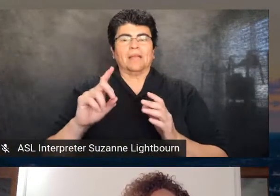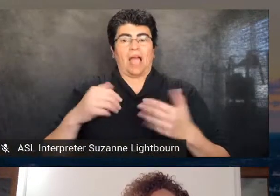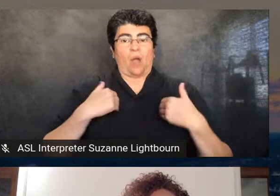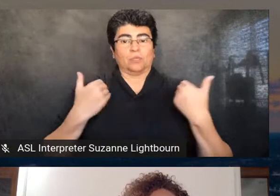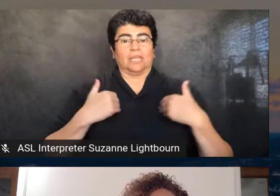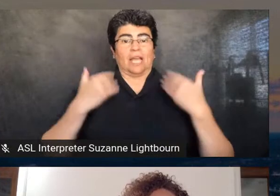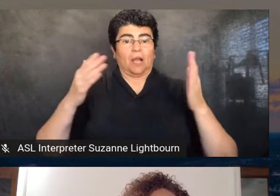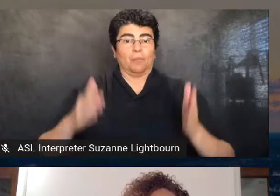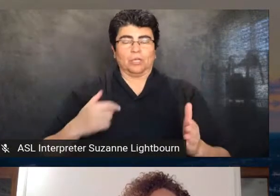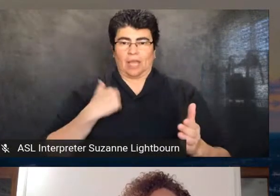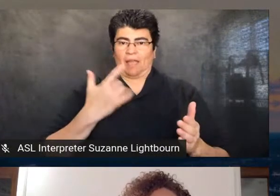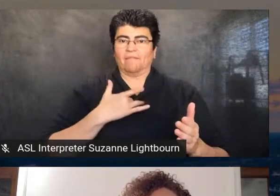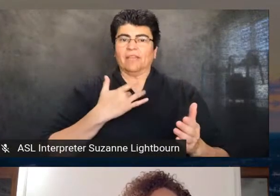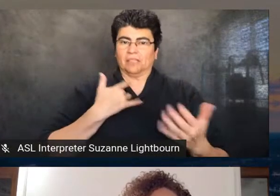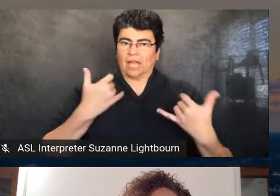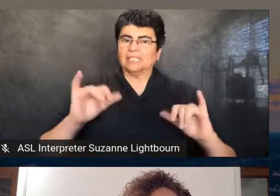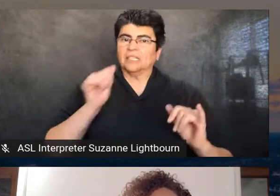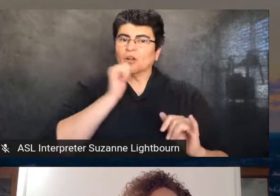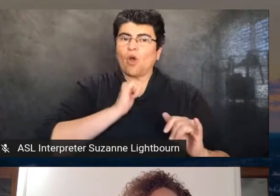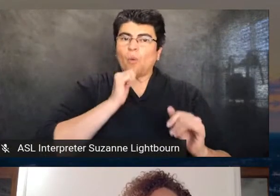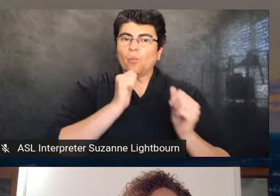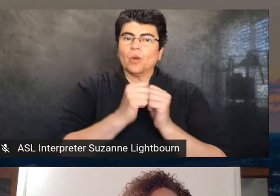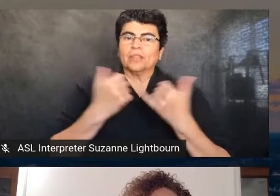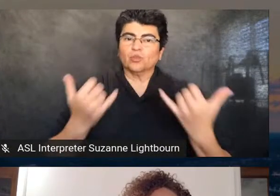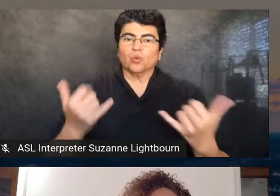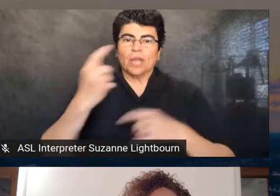which I still cope with today, my relationship with food,